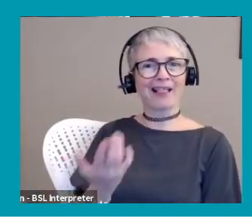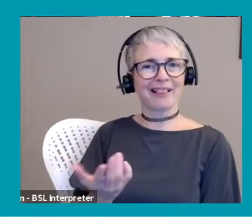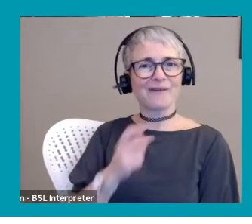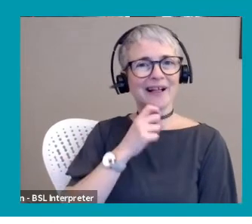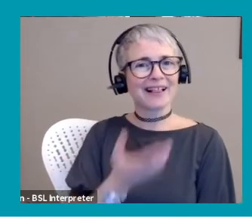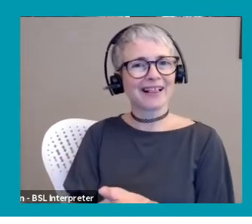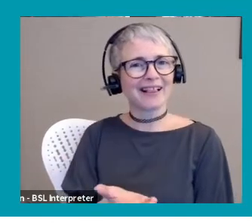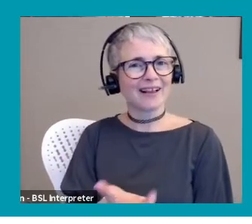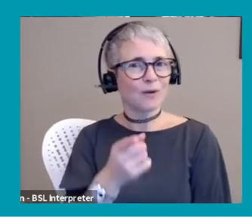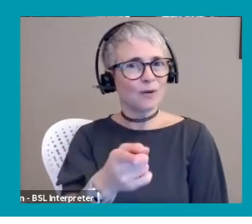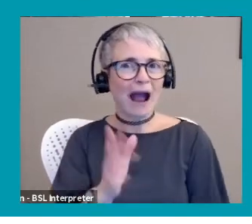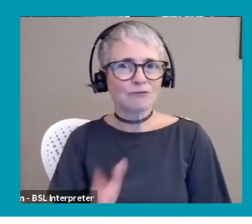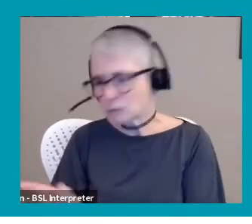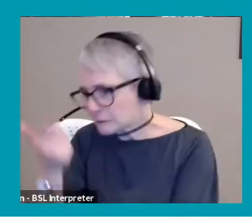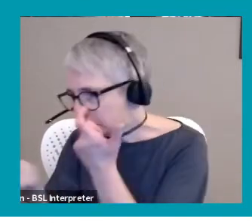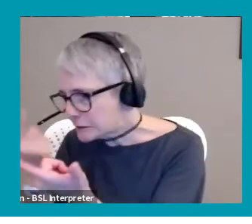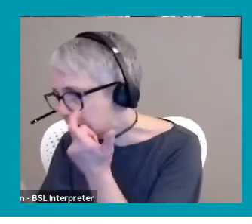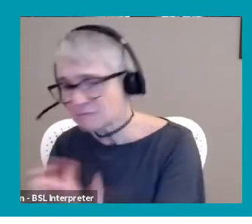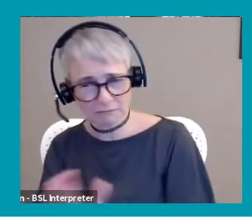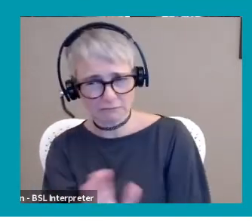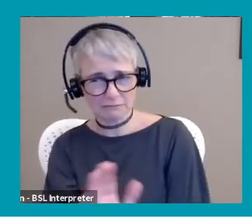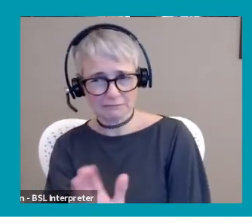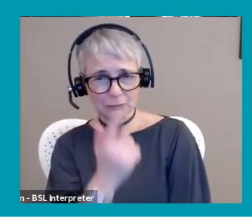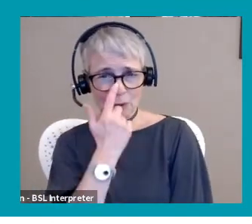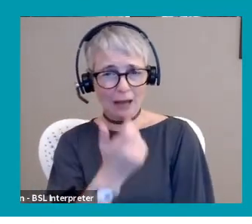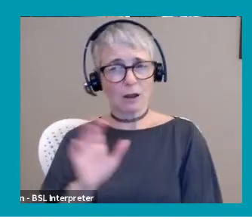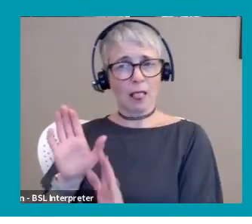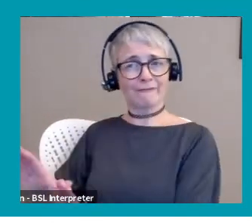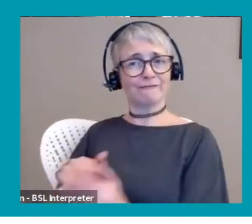No more constant checking every two or three days.